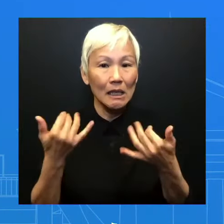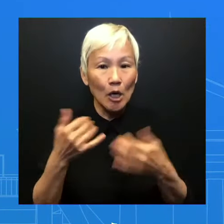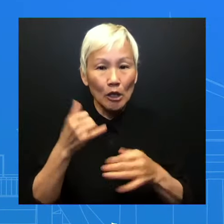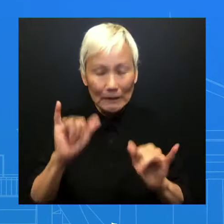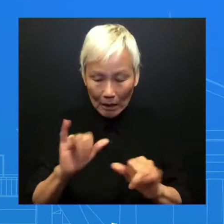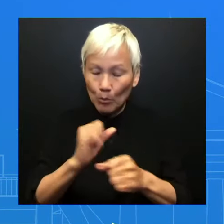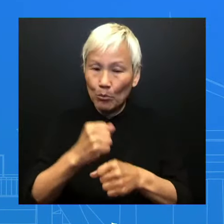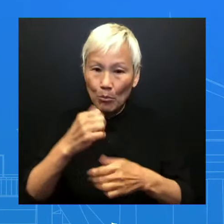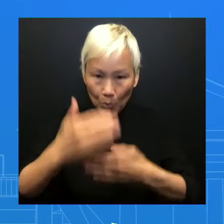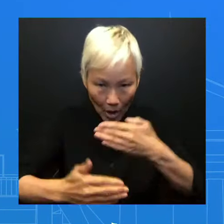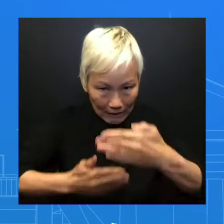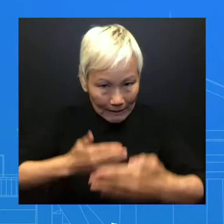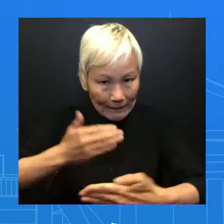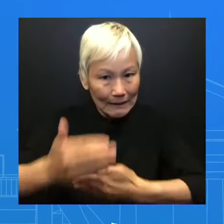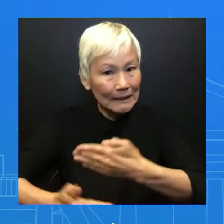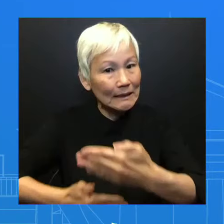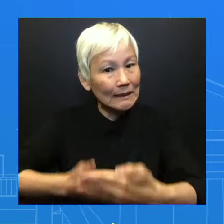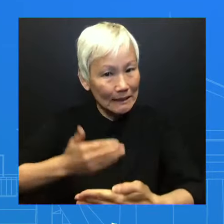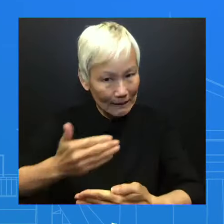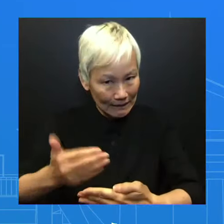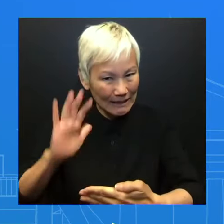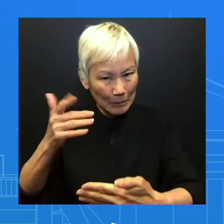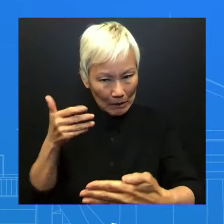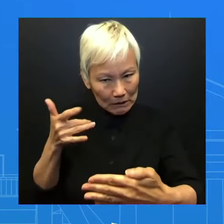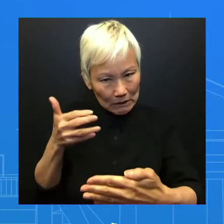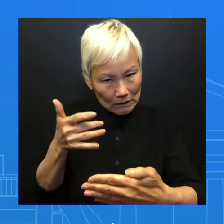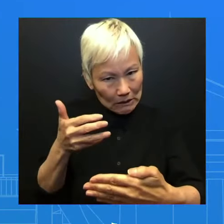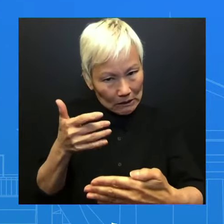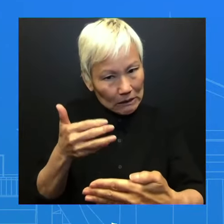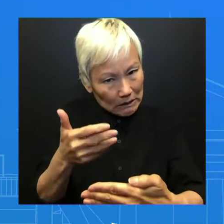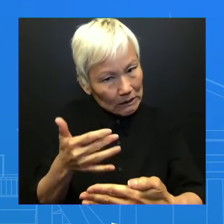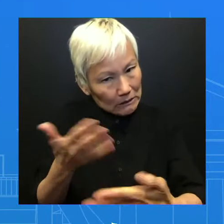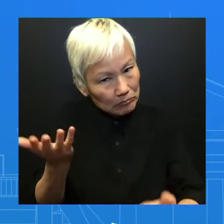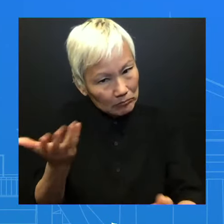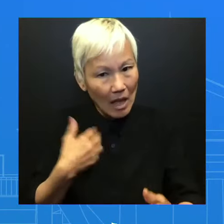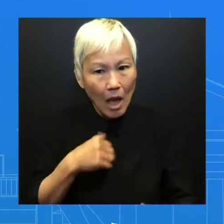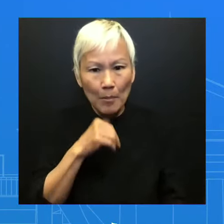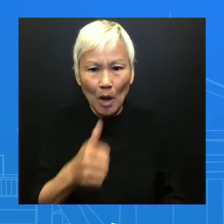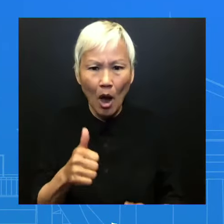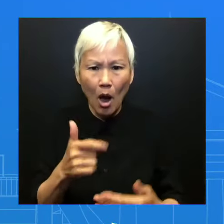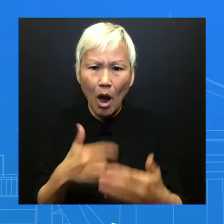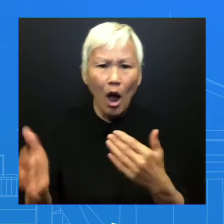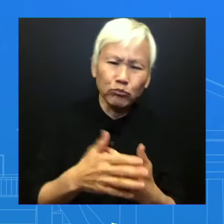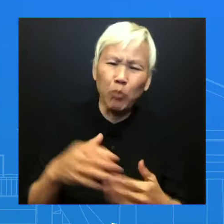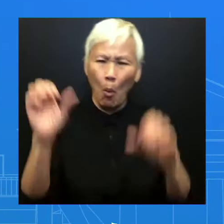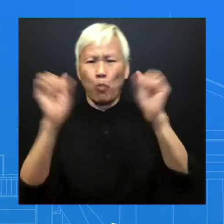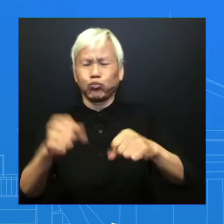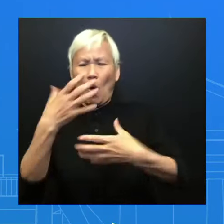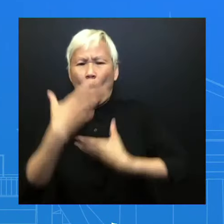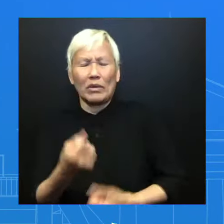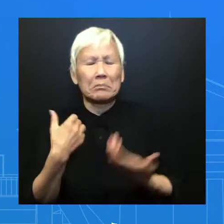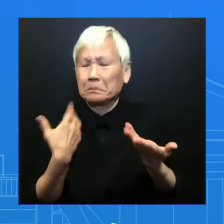I not going to get ahead of this. I'm not going to get ahead of the -- the negotiation process. But as I've said many times: They are productive.